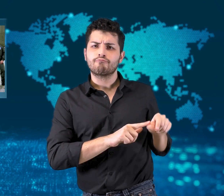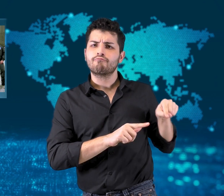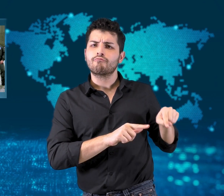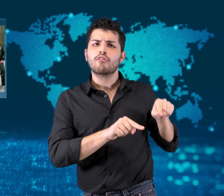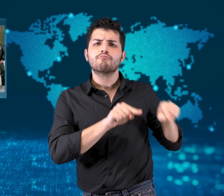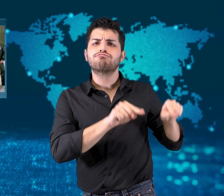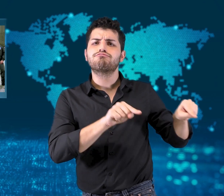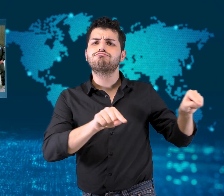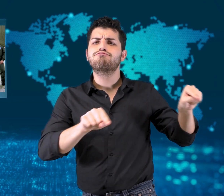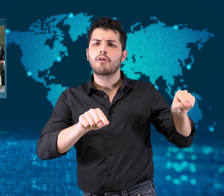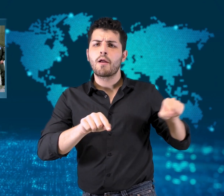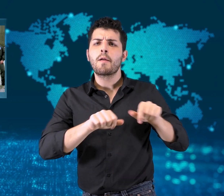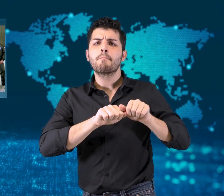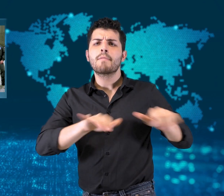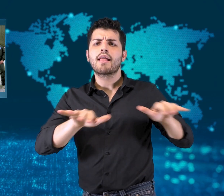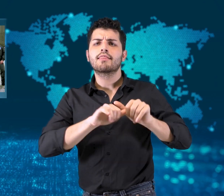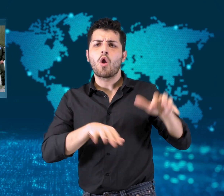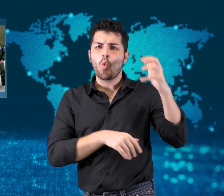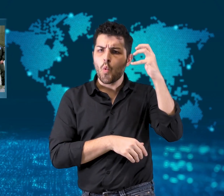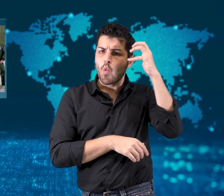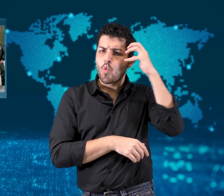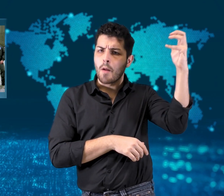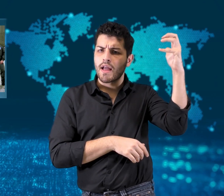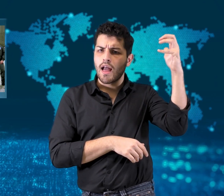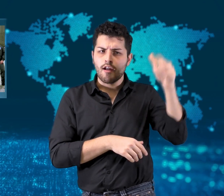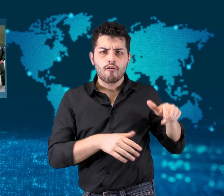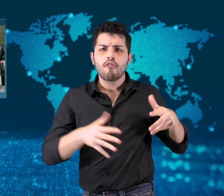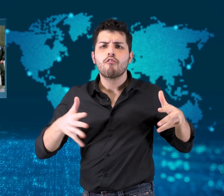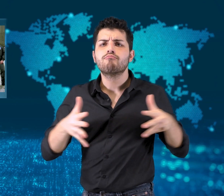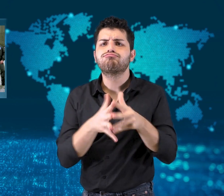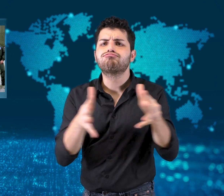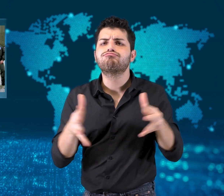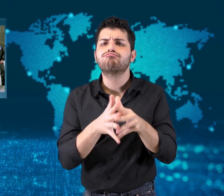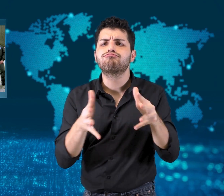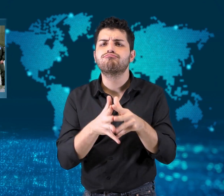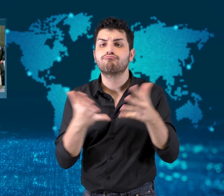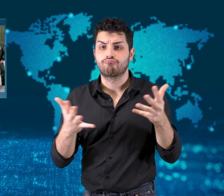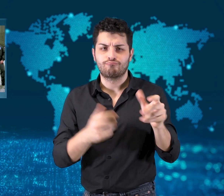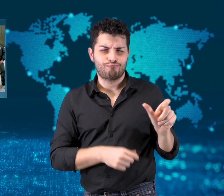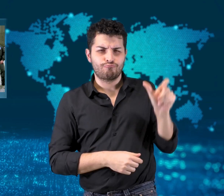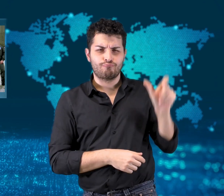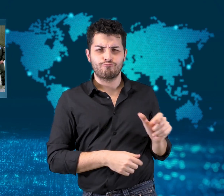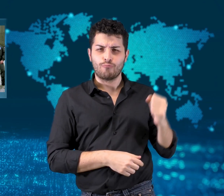and took a prison psychologist hostage.